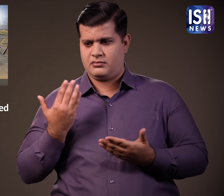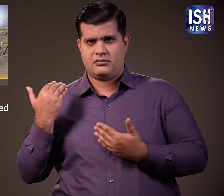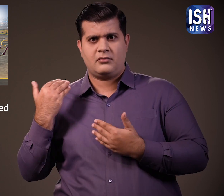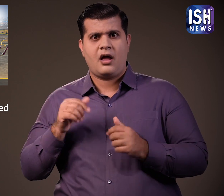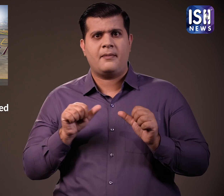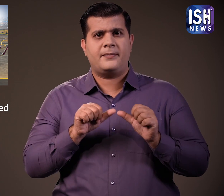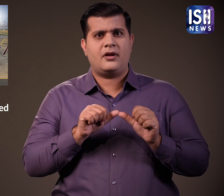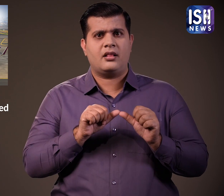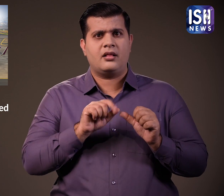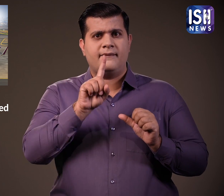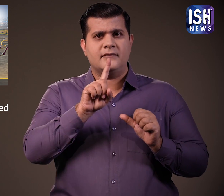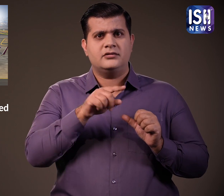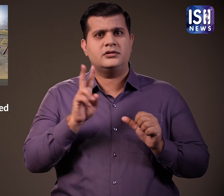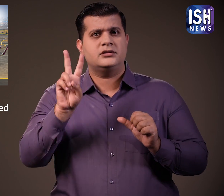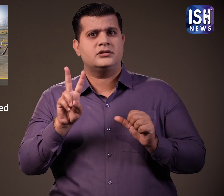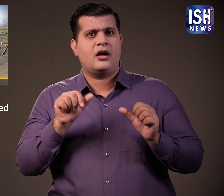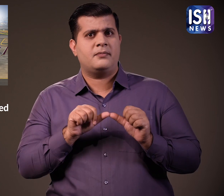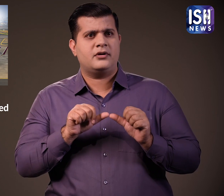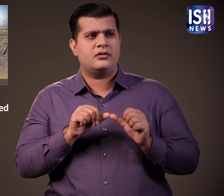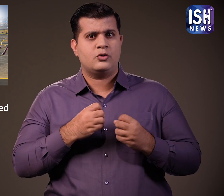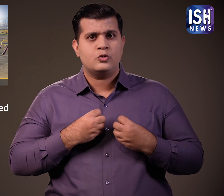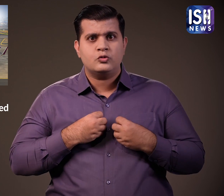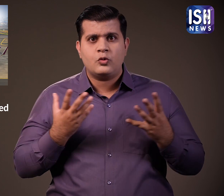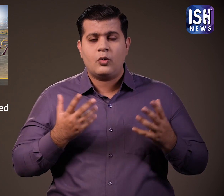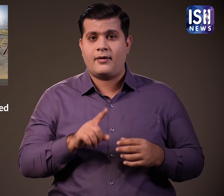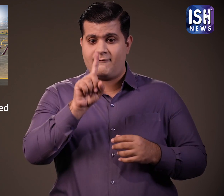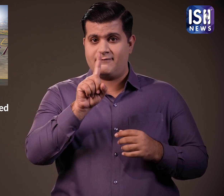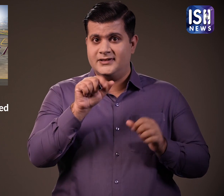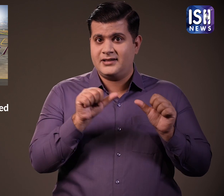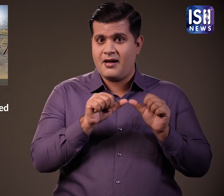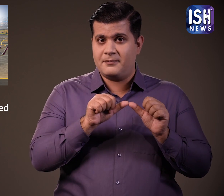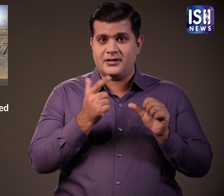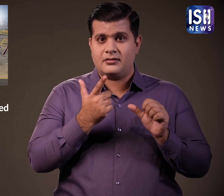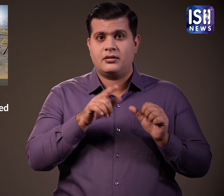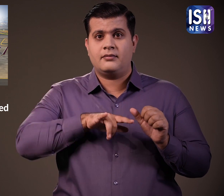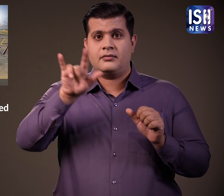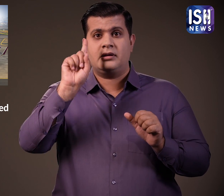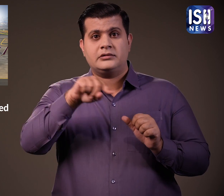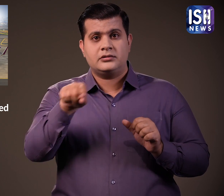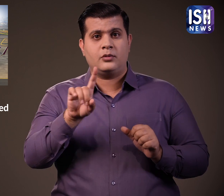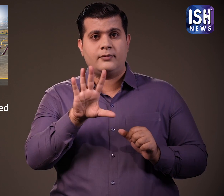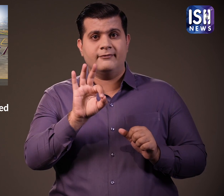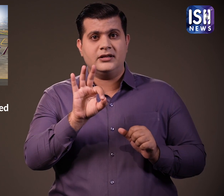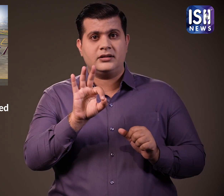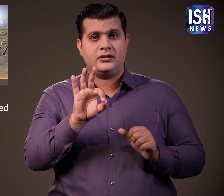Recently on 1st and 2nd April shocking incidents occured. On 1st of April, 150 flights were cancelled.